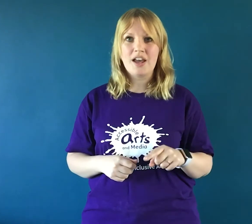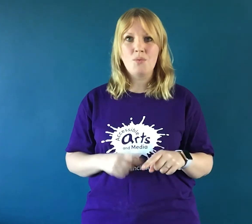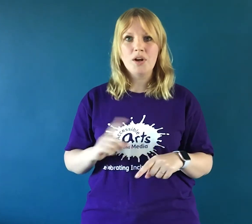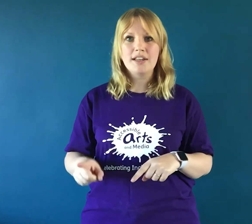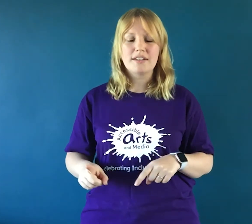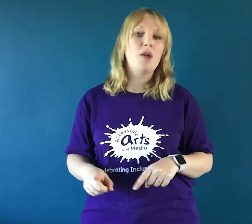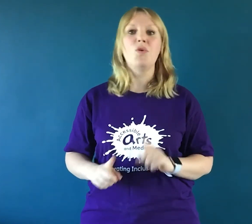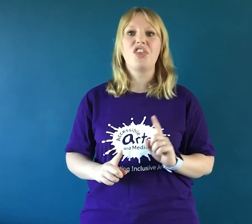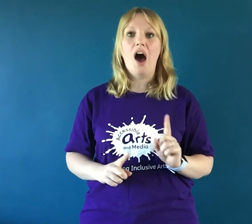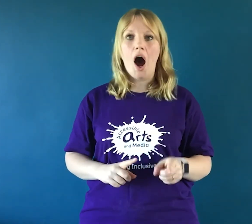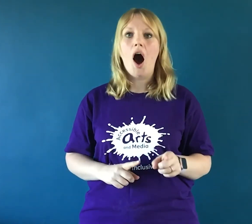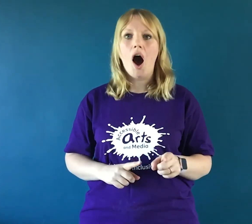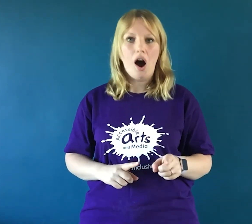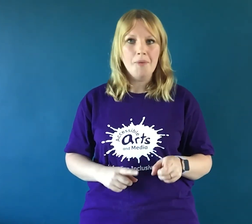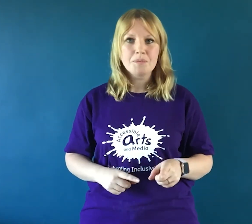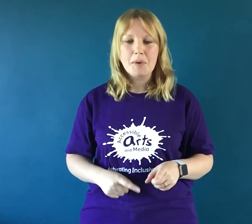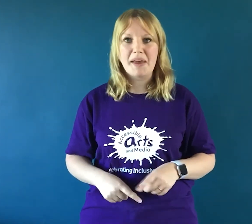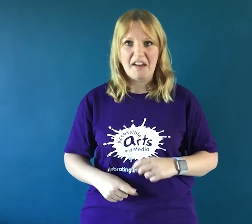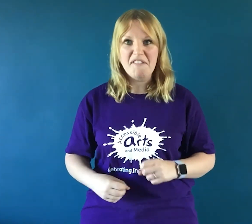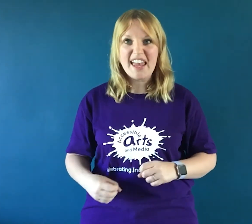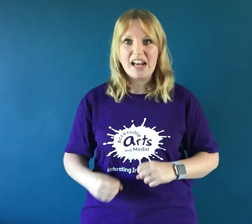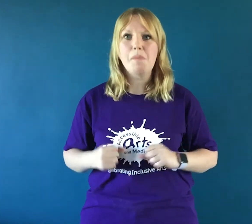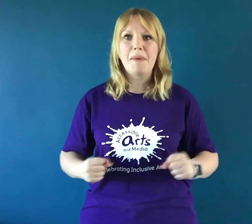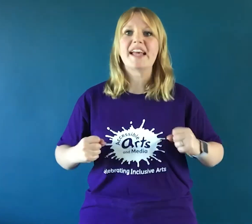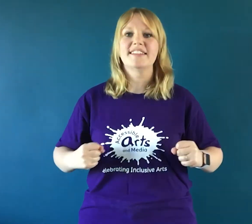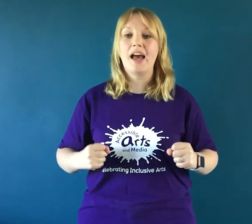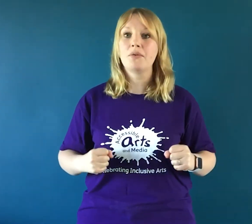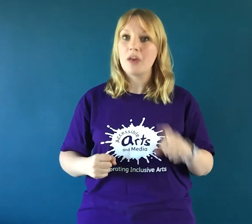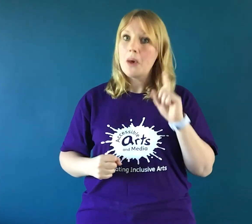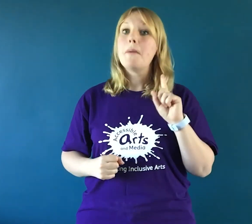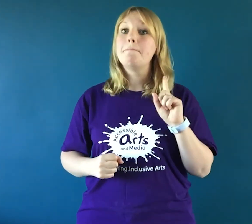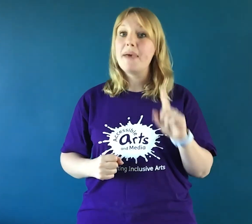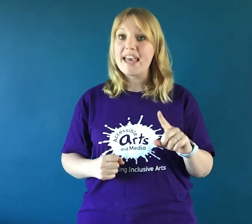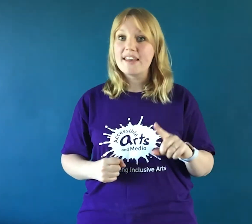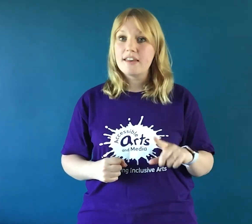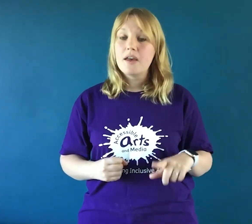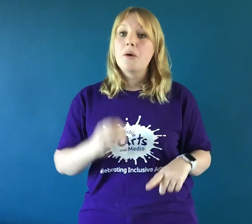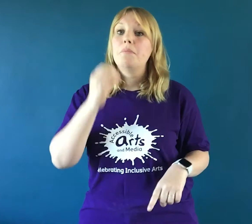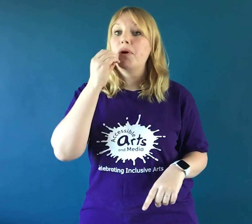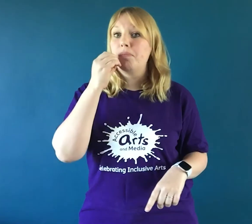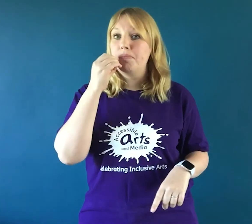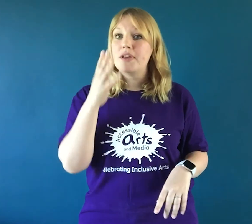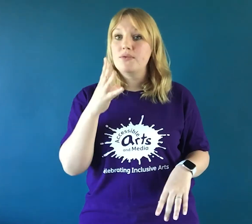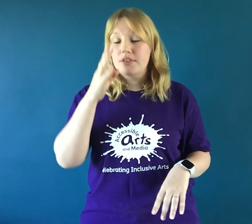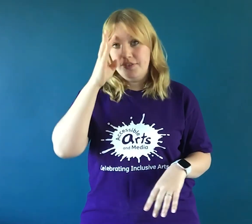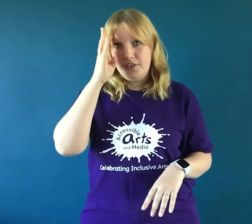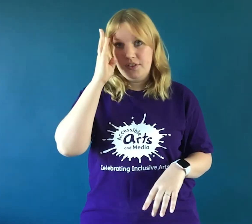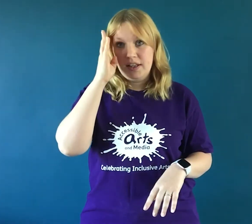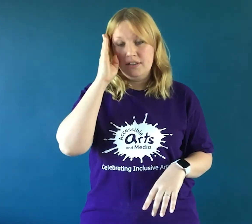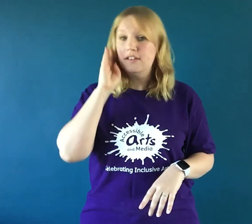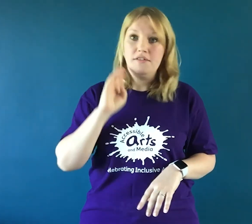try it one last time with the ahh and make it a really big sound, big but beautiful still.